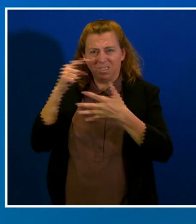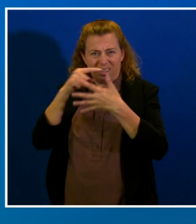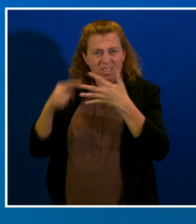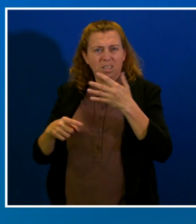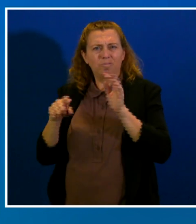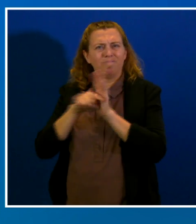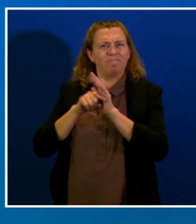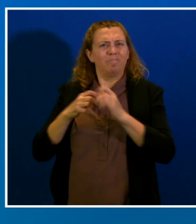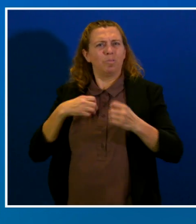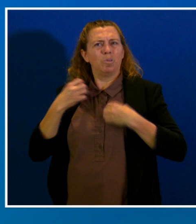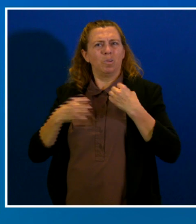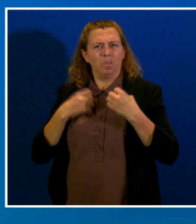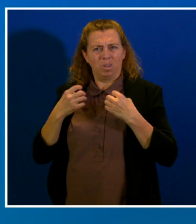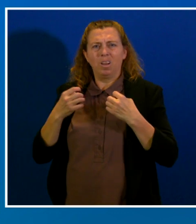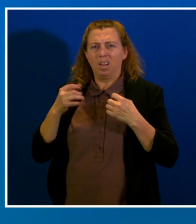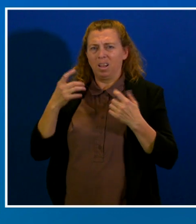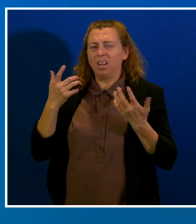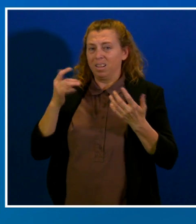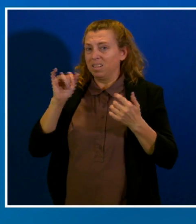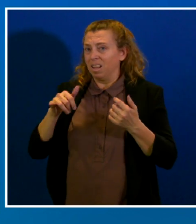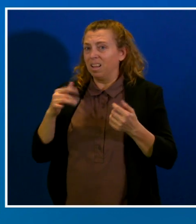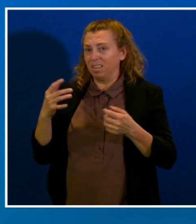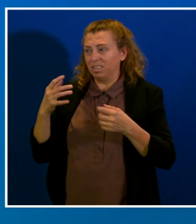struggling to focus, you're not alone.